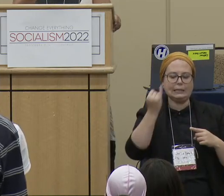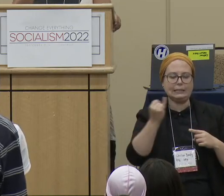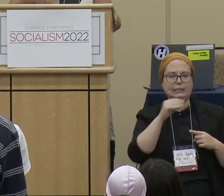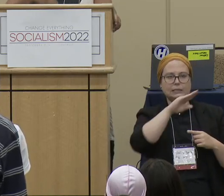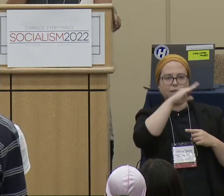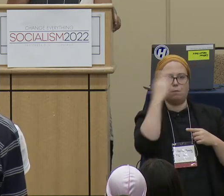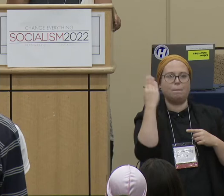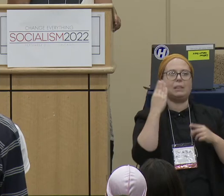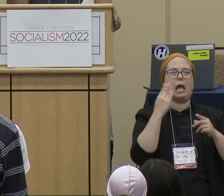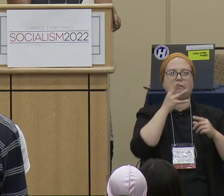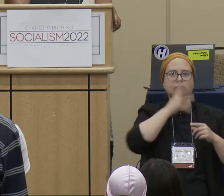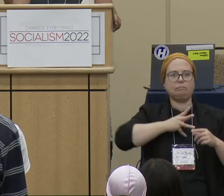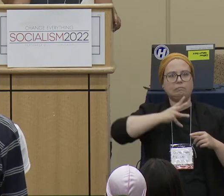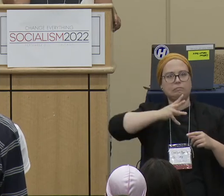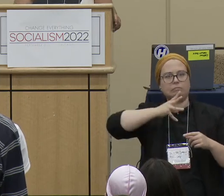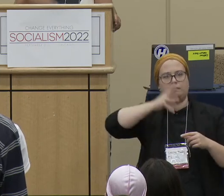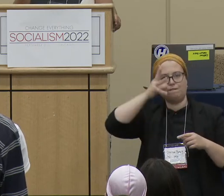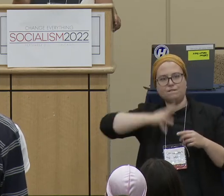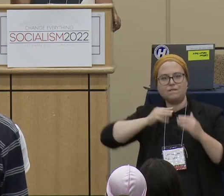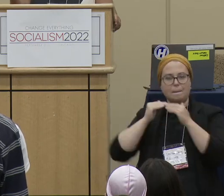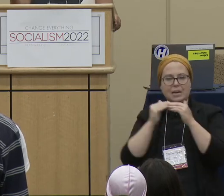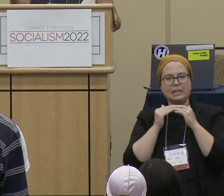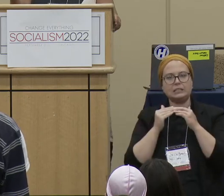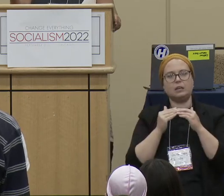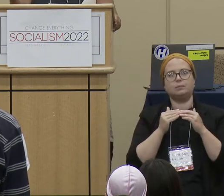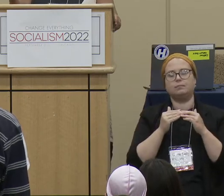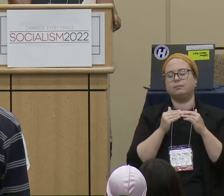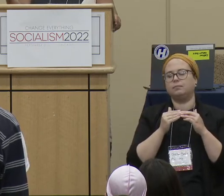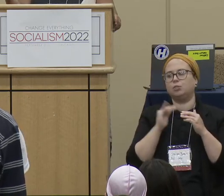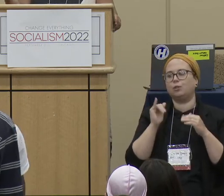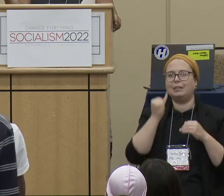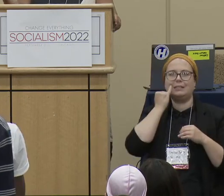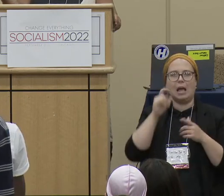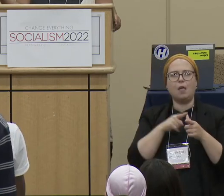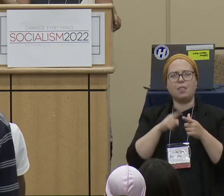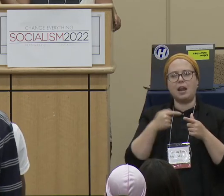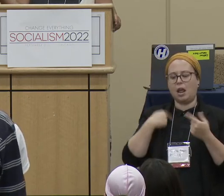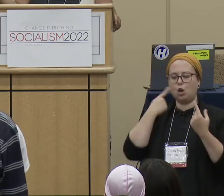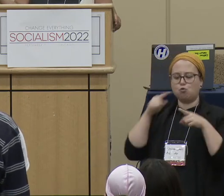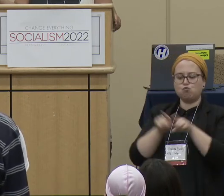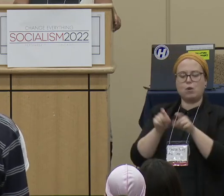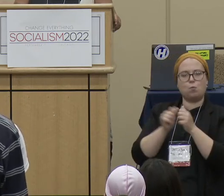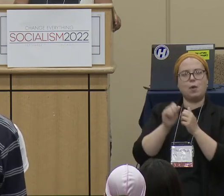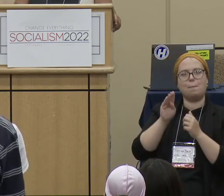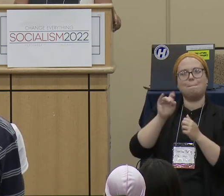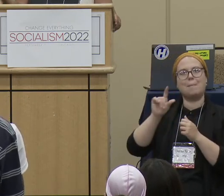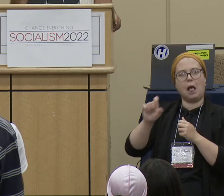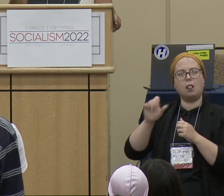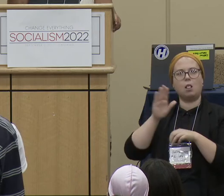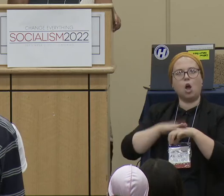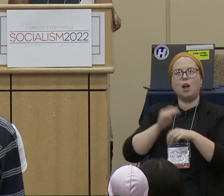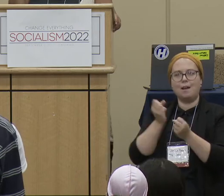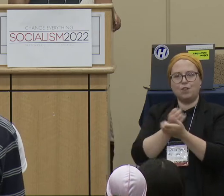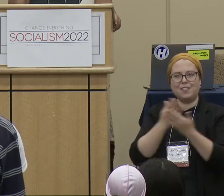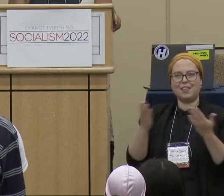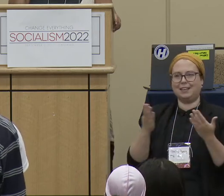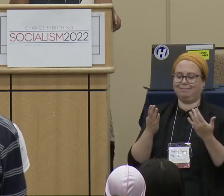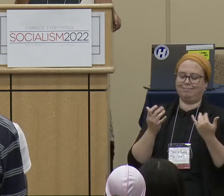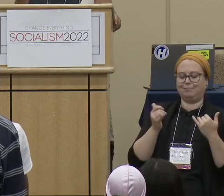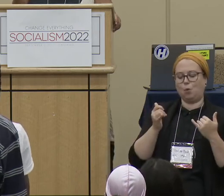comments about Bell, we disagreed on some things, that's fine. People have to not only take the Martins, Malcolms, and Marxes off the pedestal, but feminists off the pedestal. We fight for the positions that we believe in.